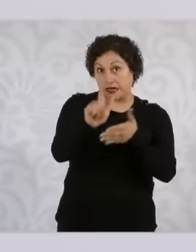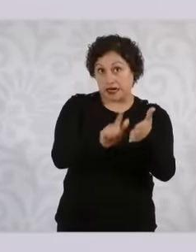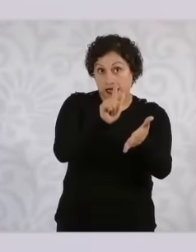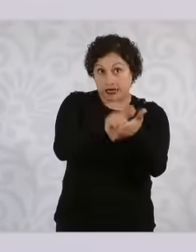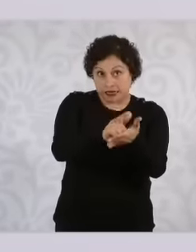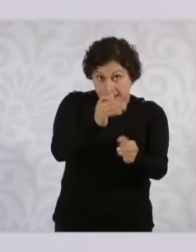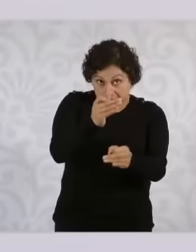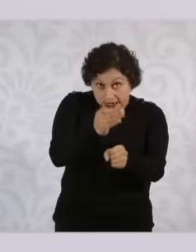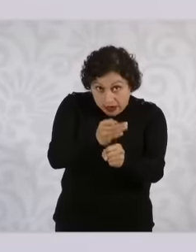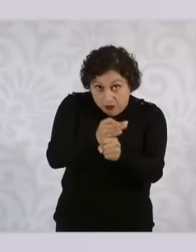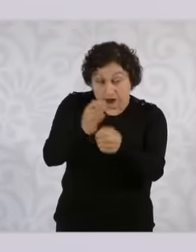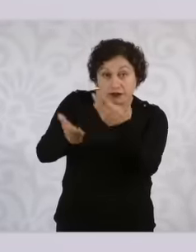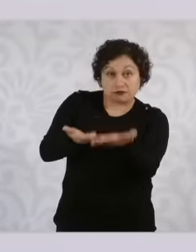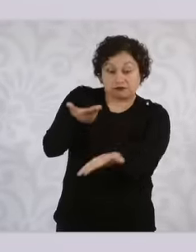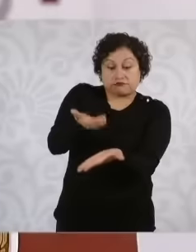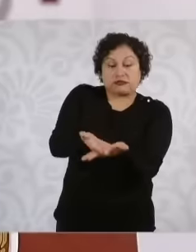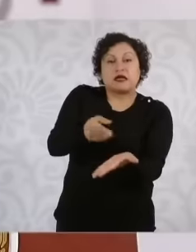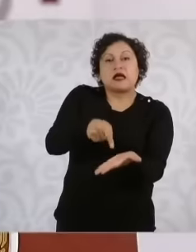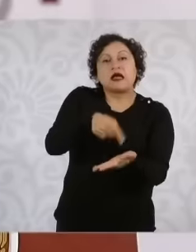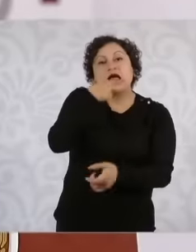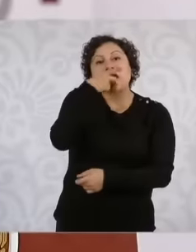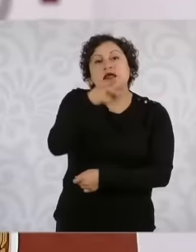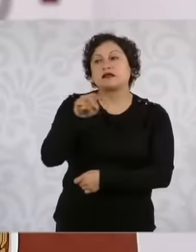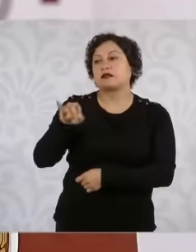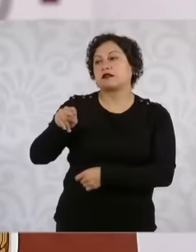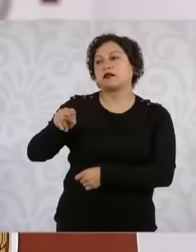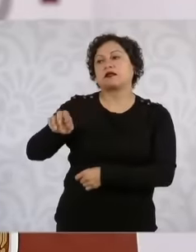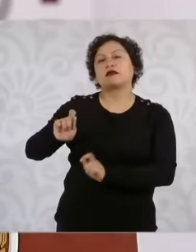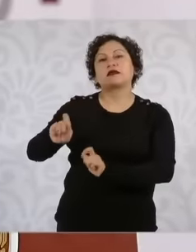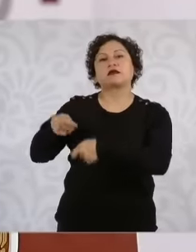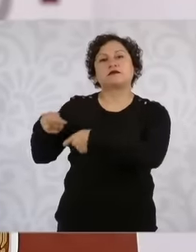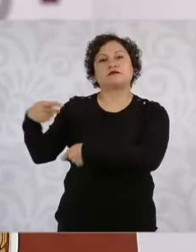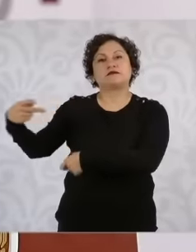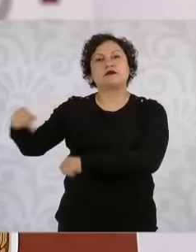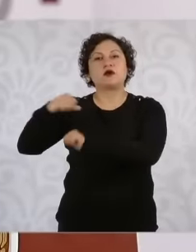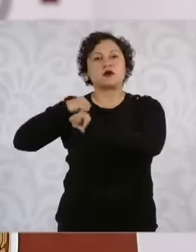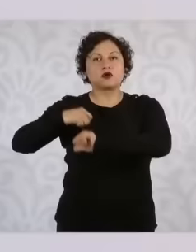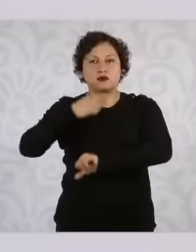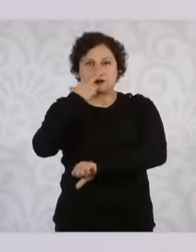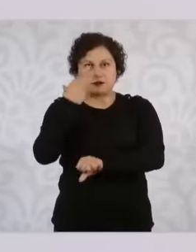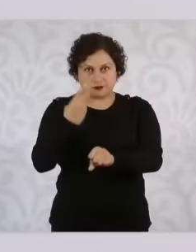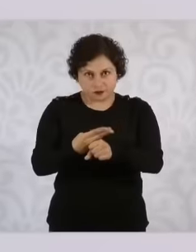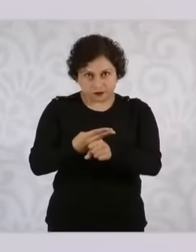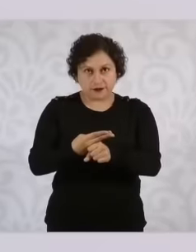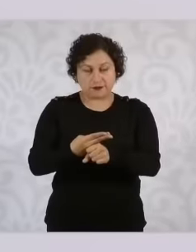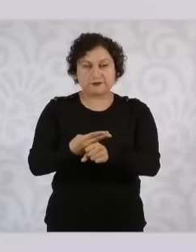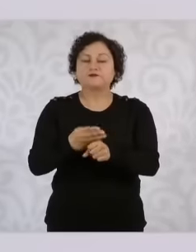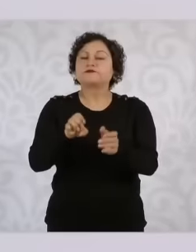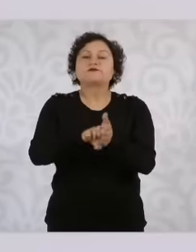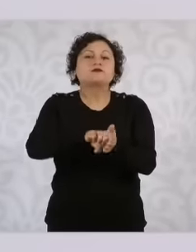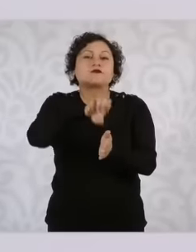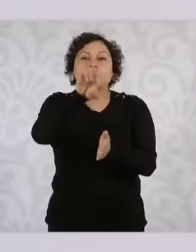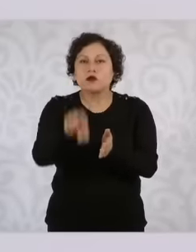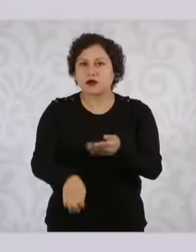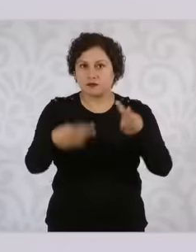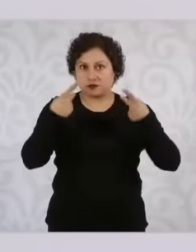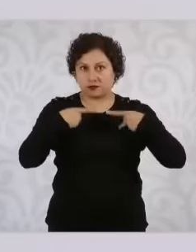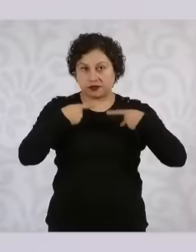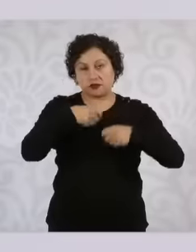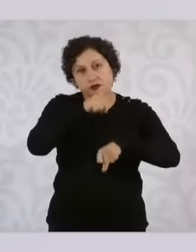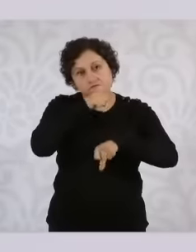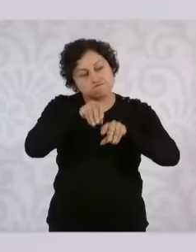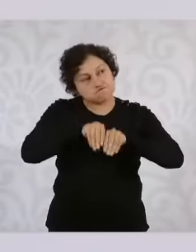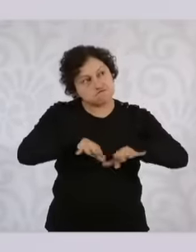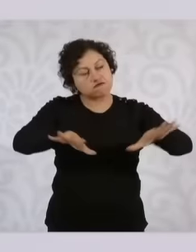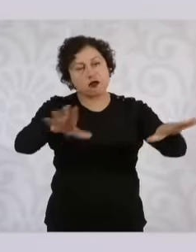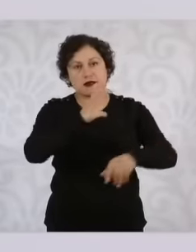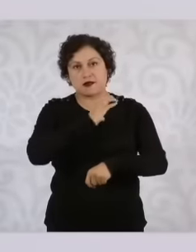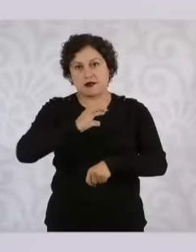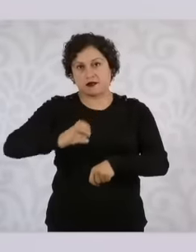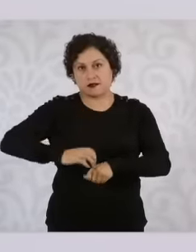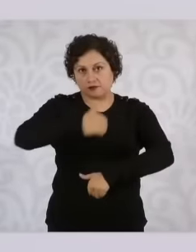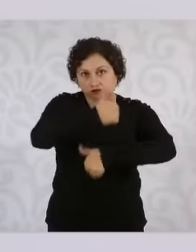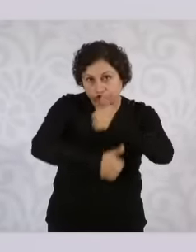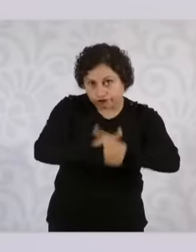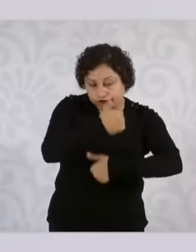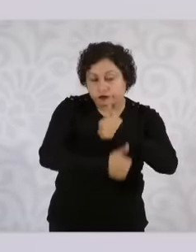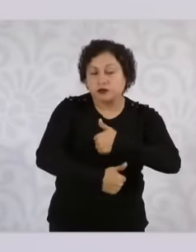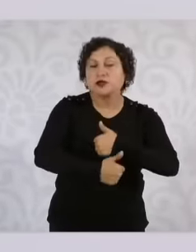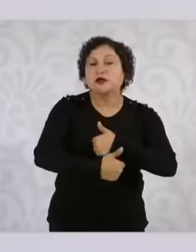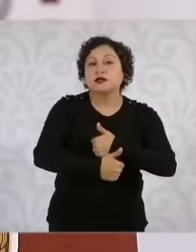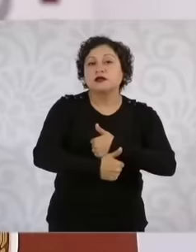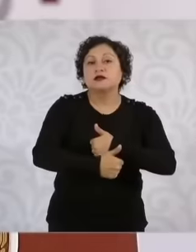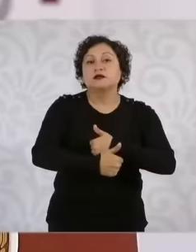Eh, they cannot contract time in private media, obviously, nor public media. And then